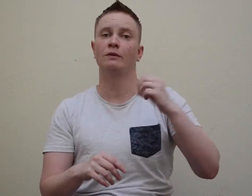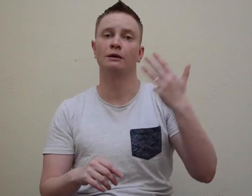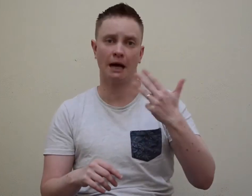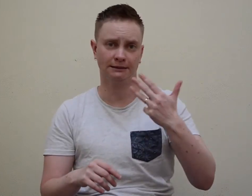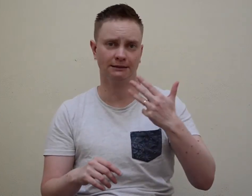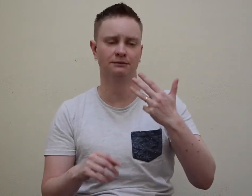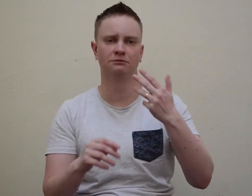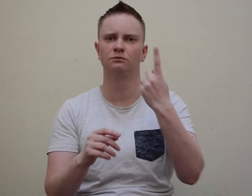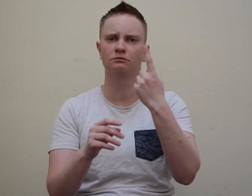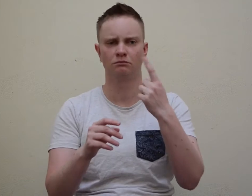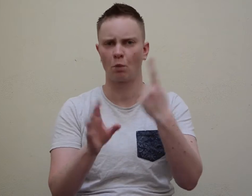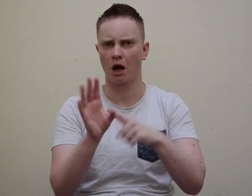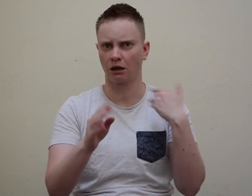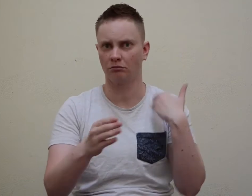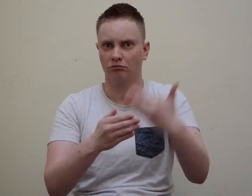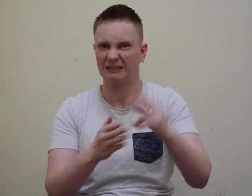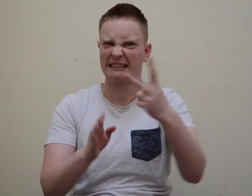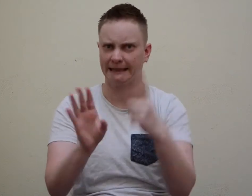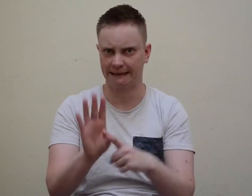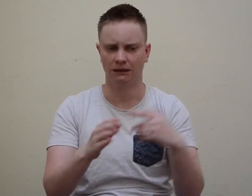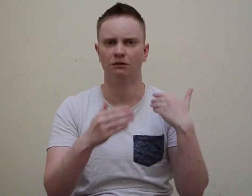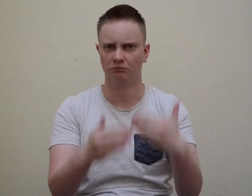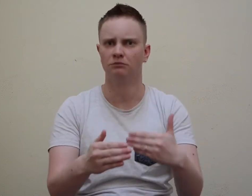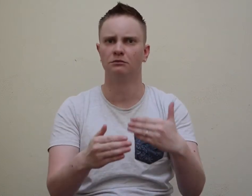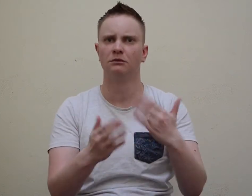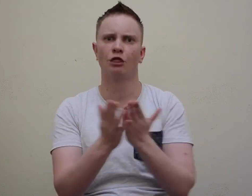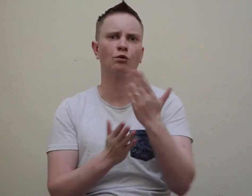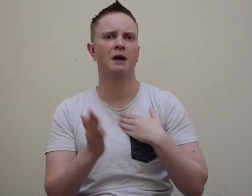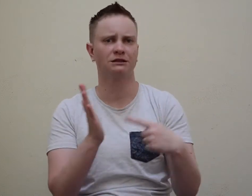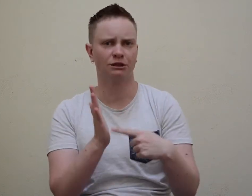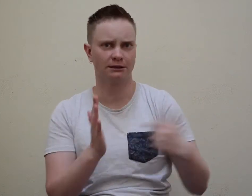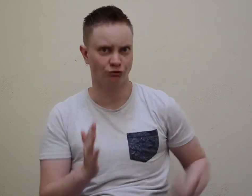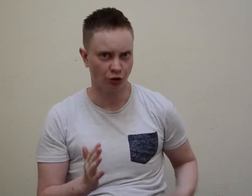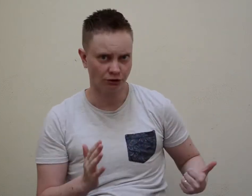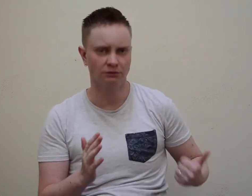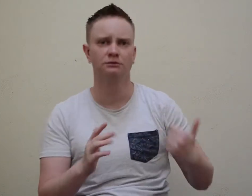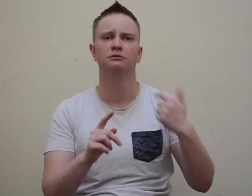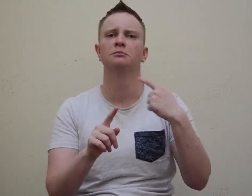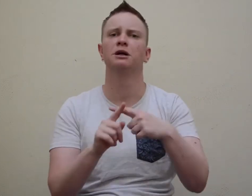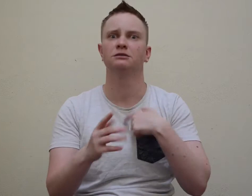an understanding of myself and my confidence. And the second year is the past year 2019. That's when I started